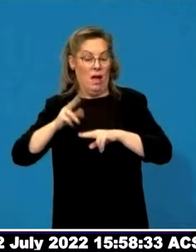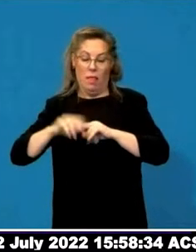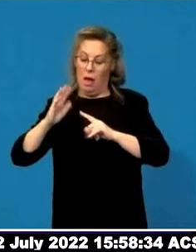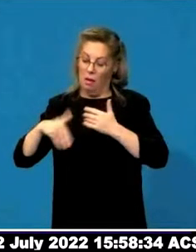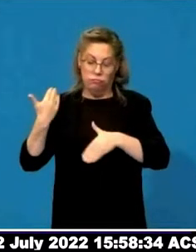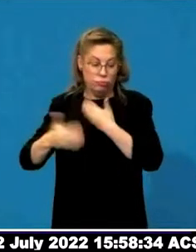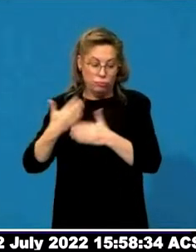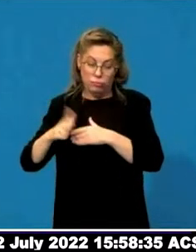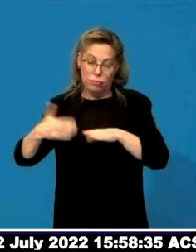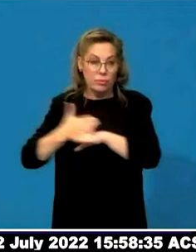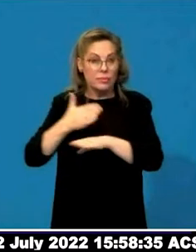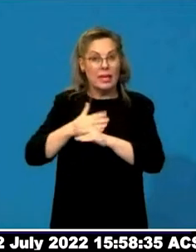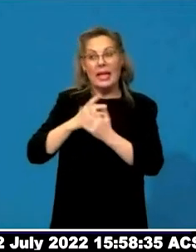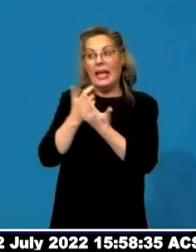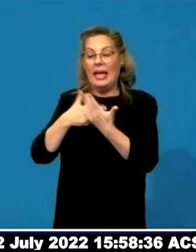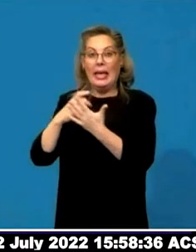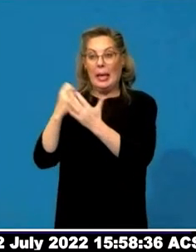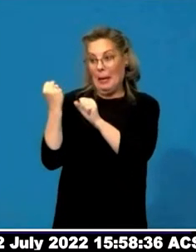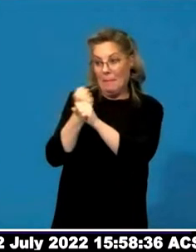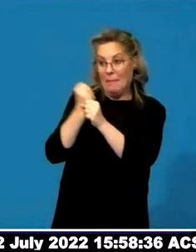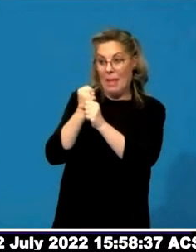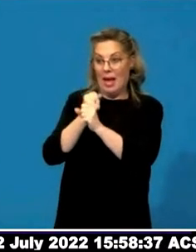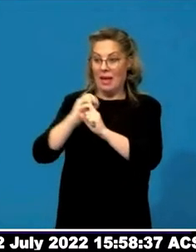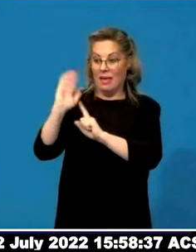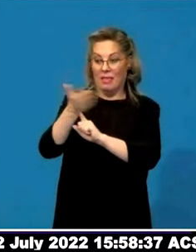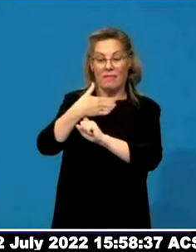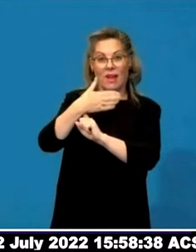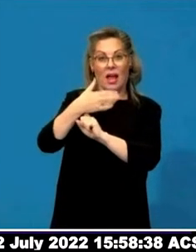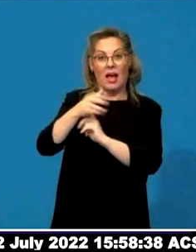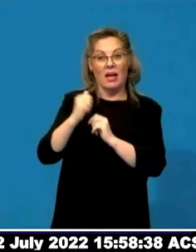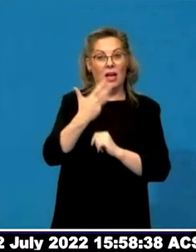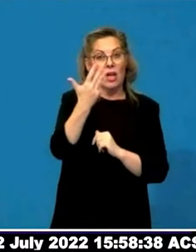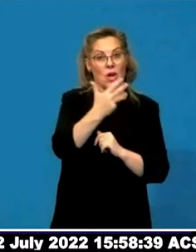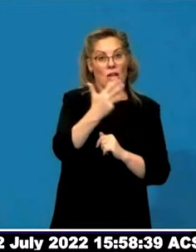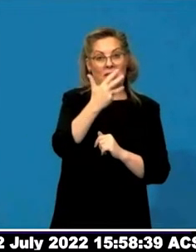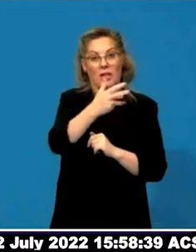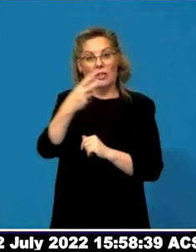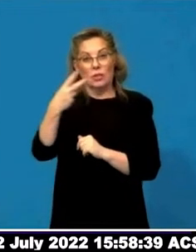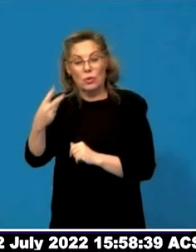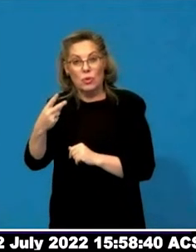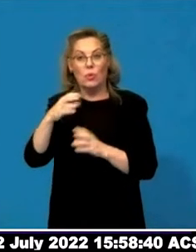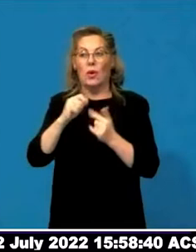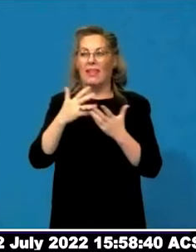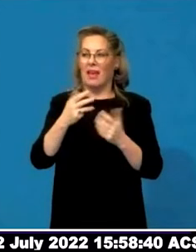Designed the flag in 1992, passed away in '93. I was seven years old? Nine.